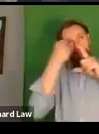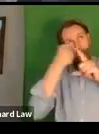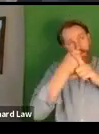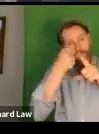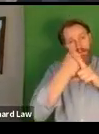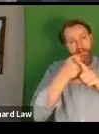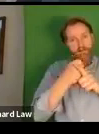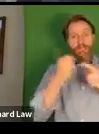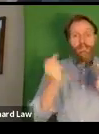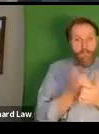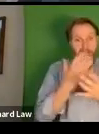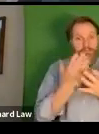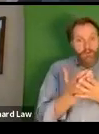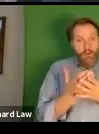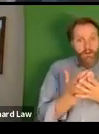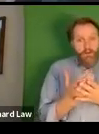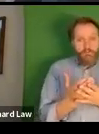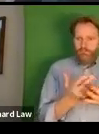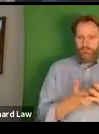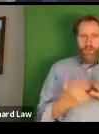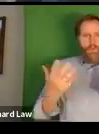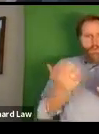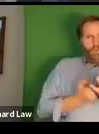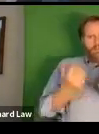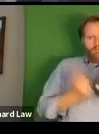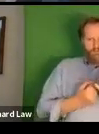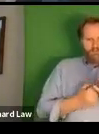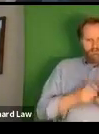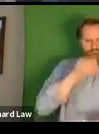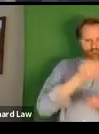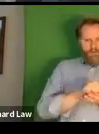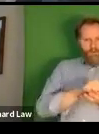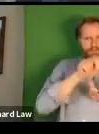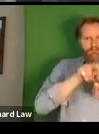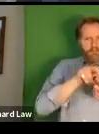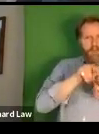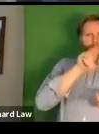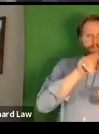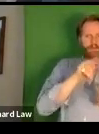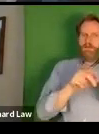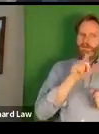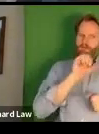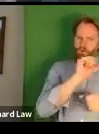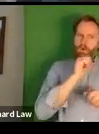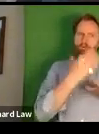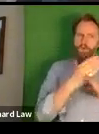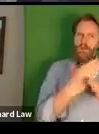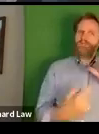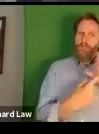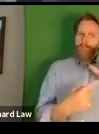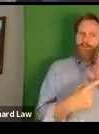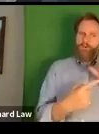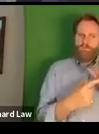a wage that is reflective of the important work you do is ongoing.